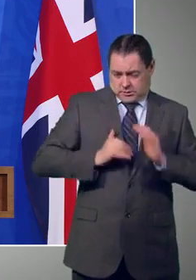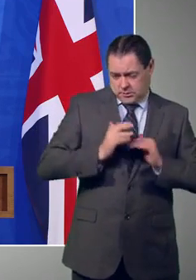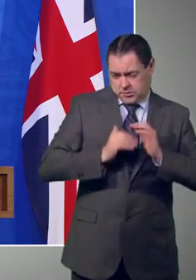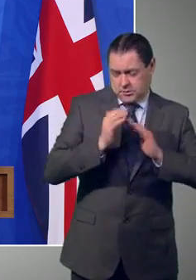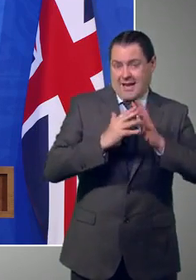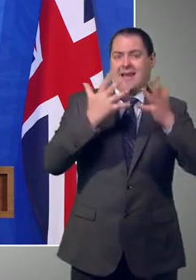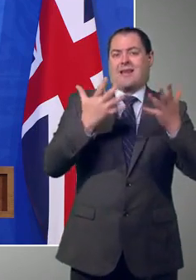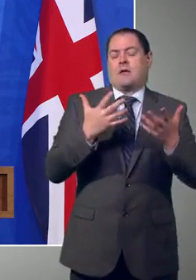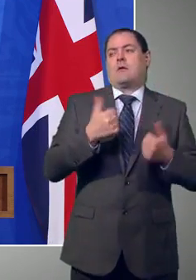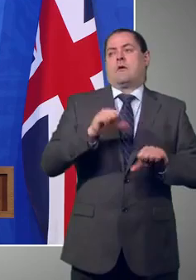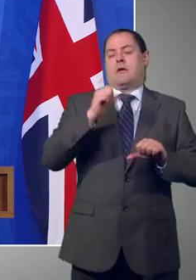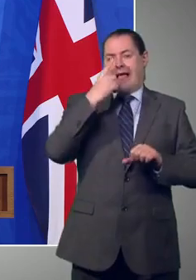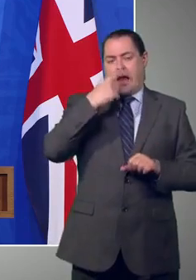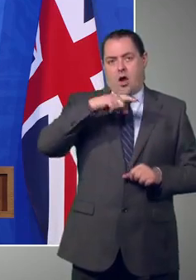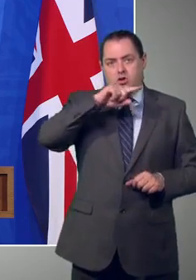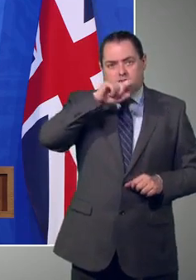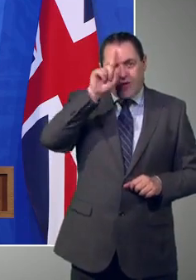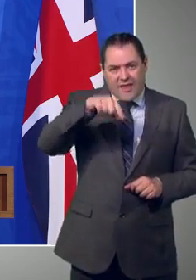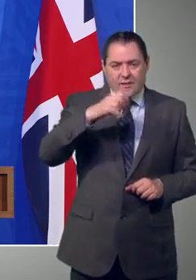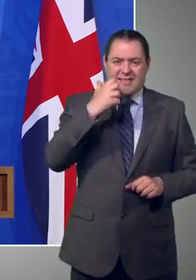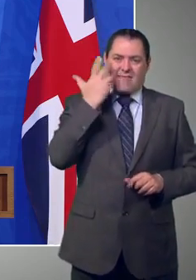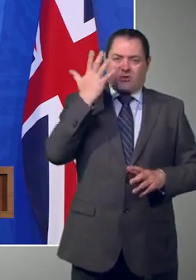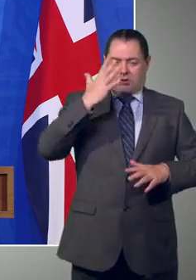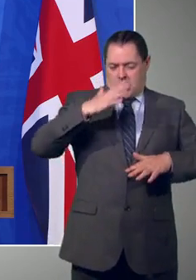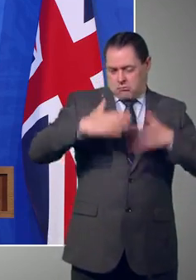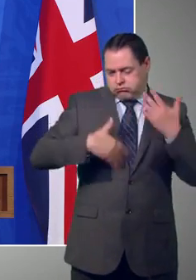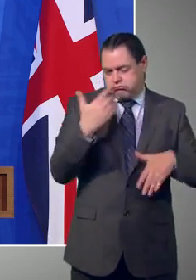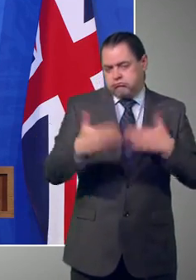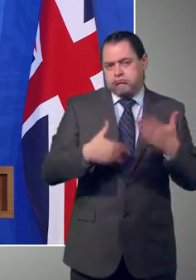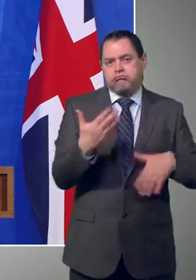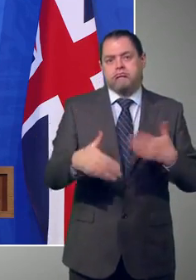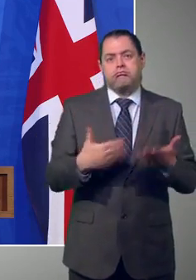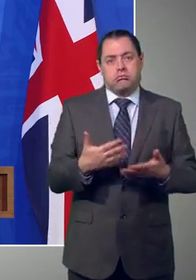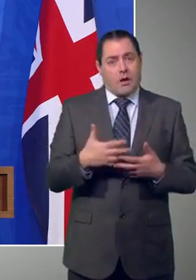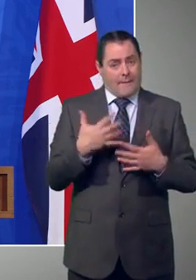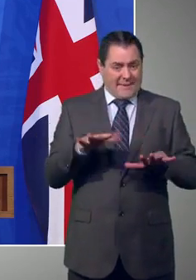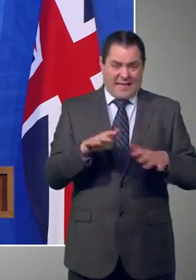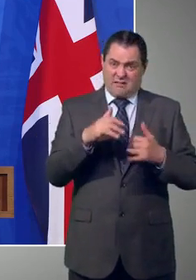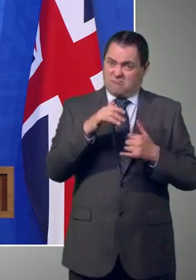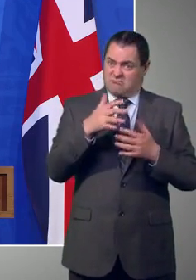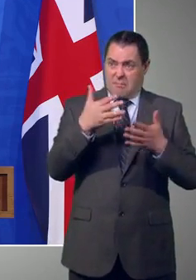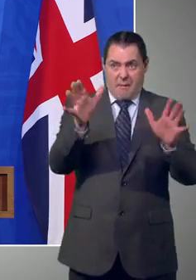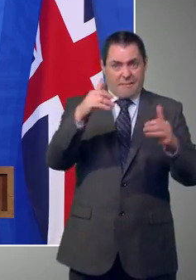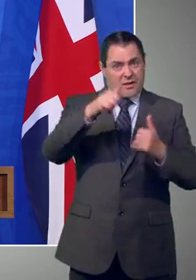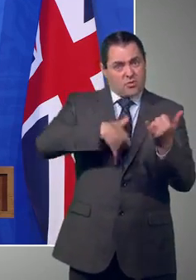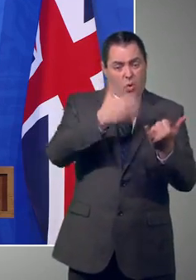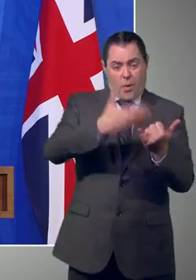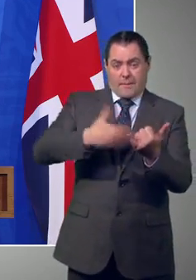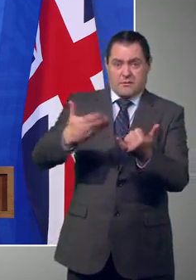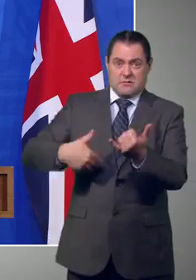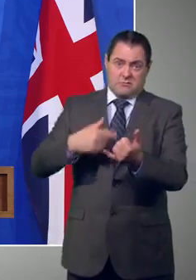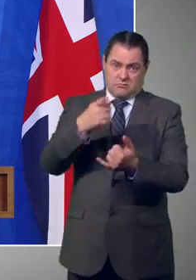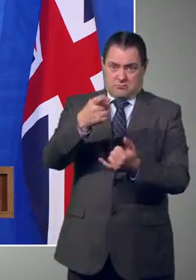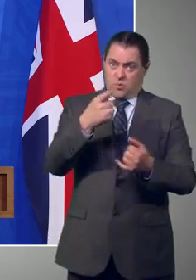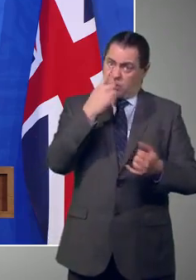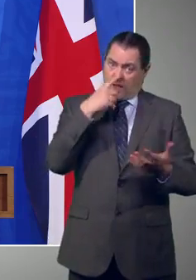set all of this out at the time in in public documents. It's